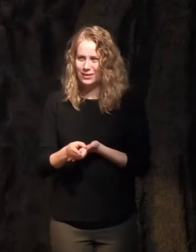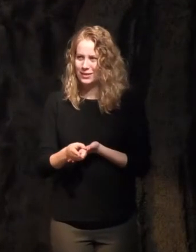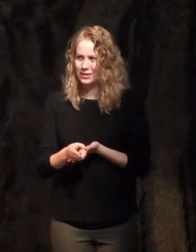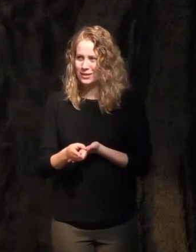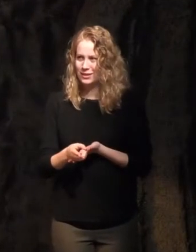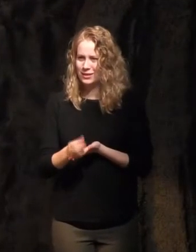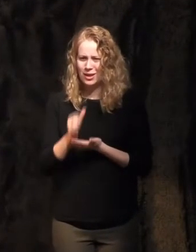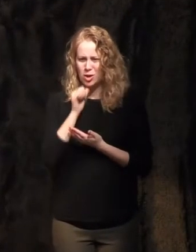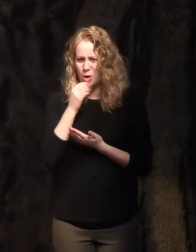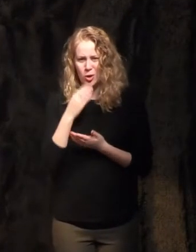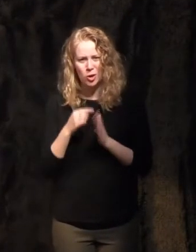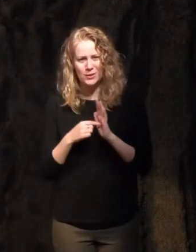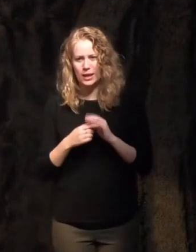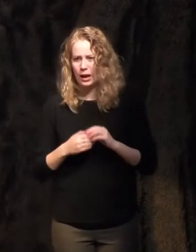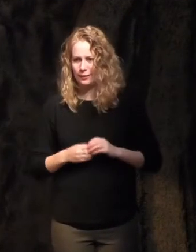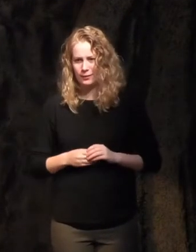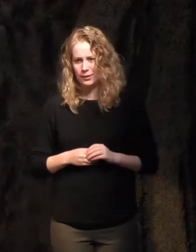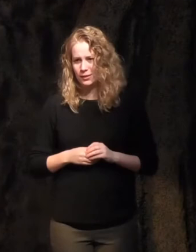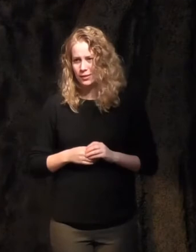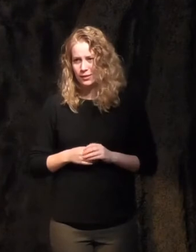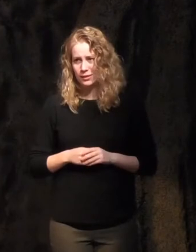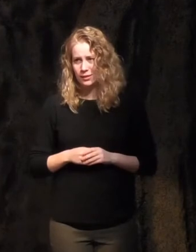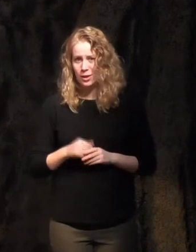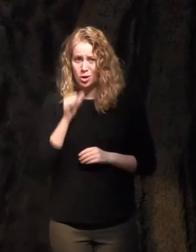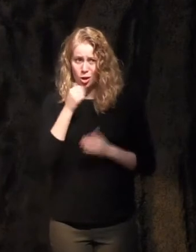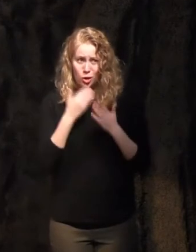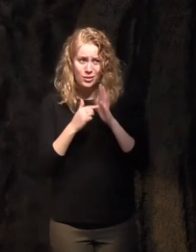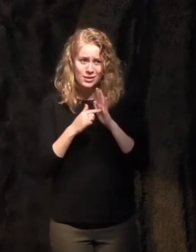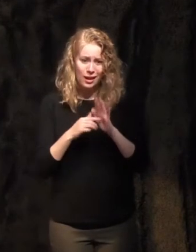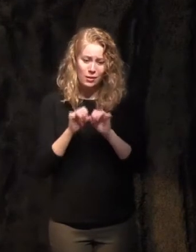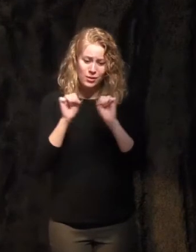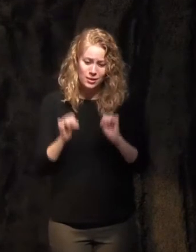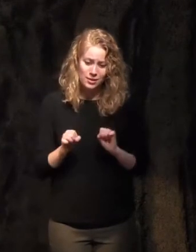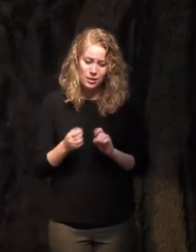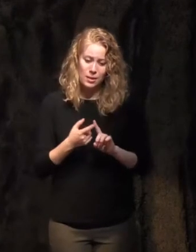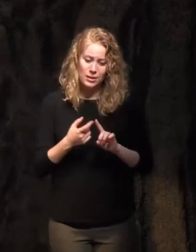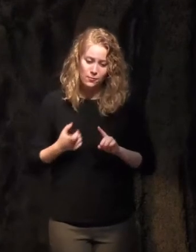Not a good sign. A not good sign of a system born out of pain, struggle and fear.